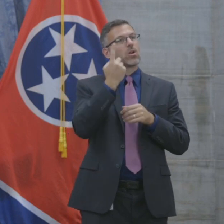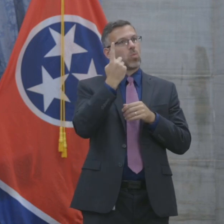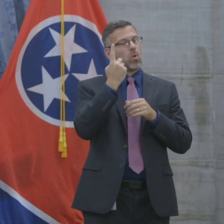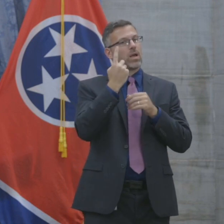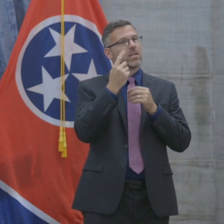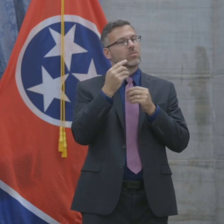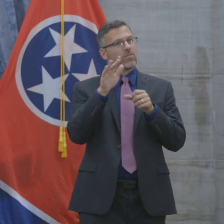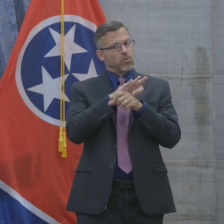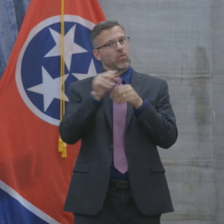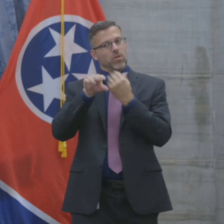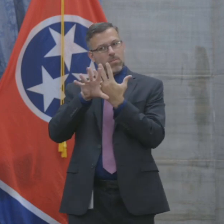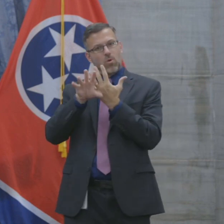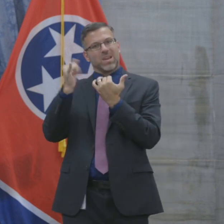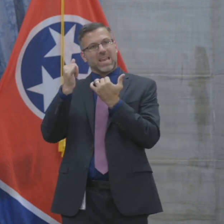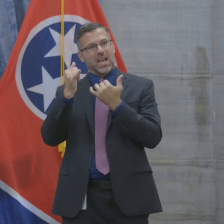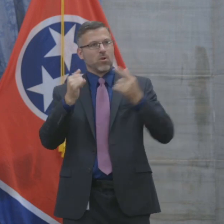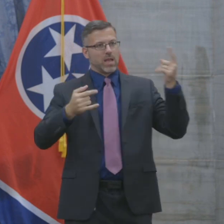how it's going